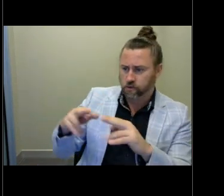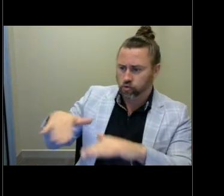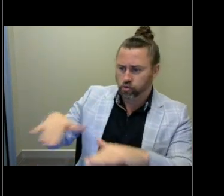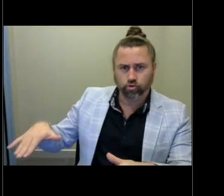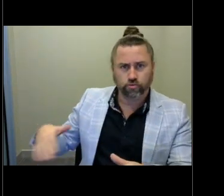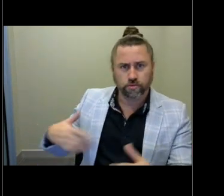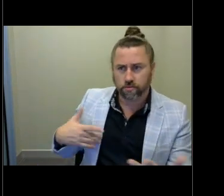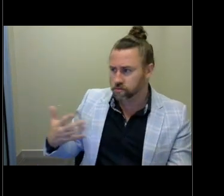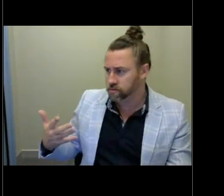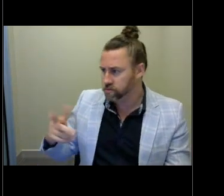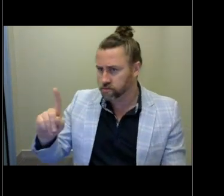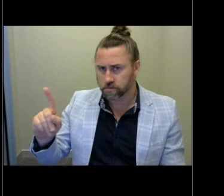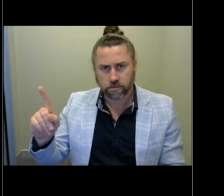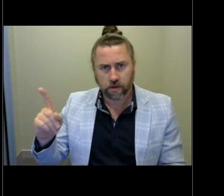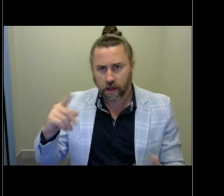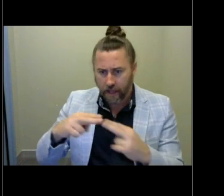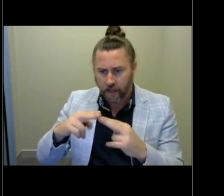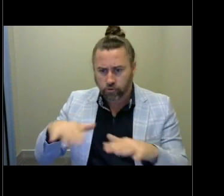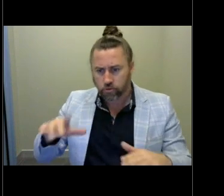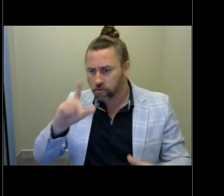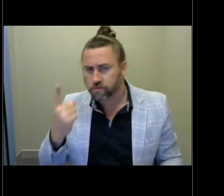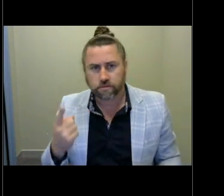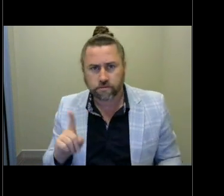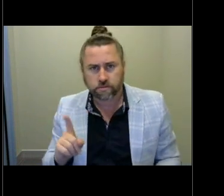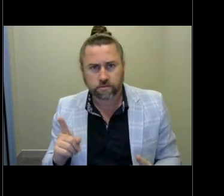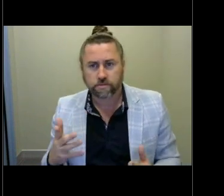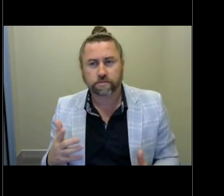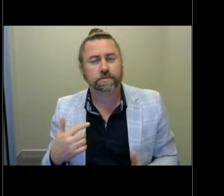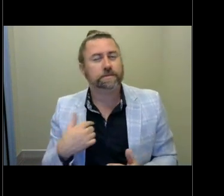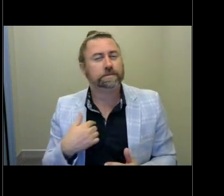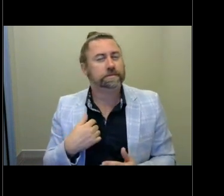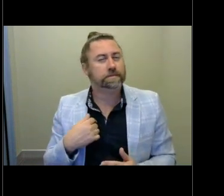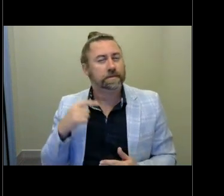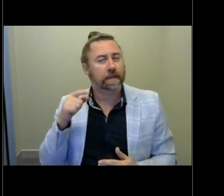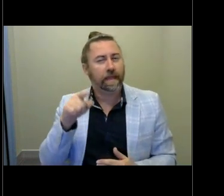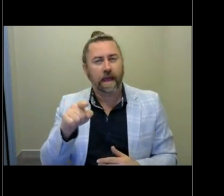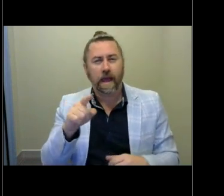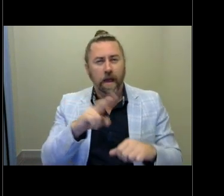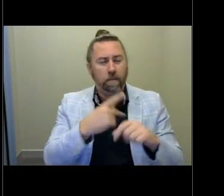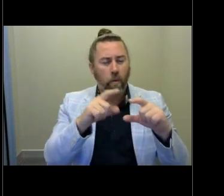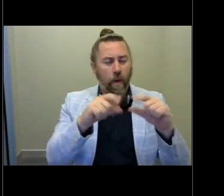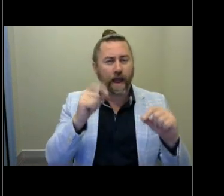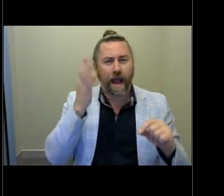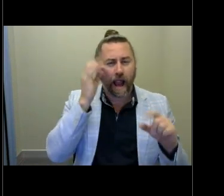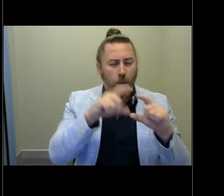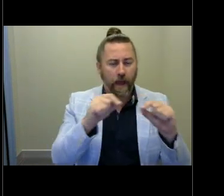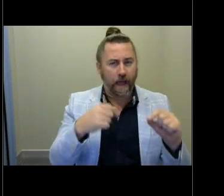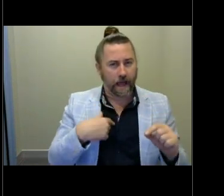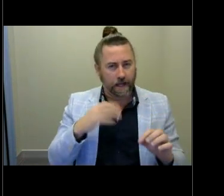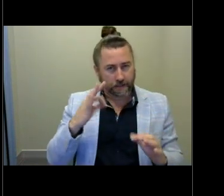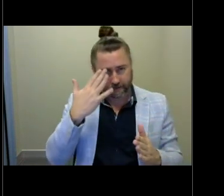I'm not super familiar with the whole blue and yellow card thing.